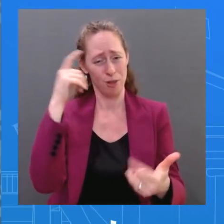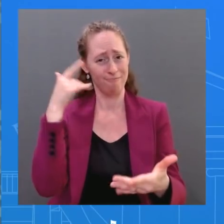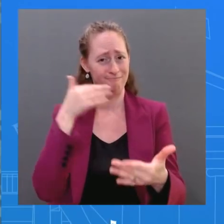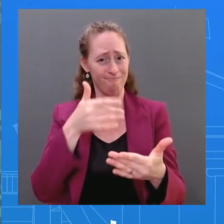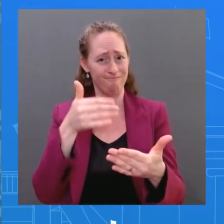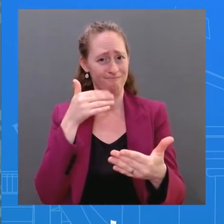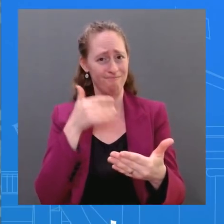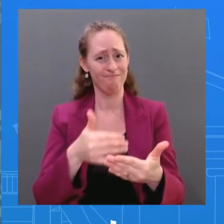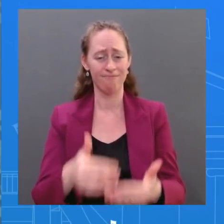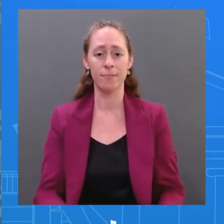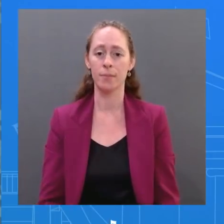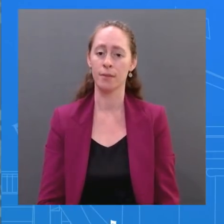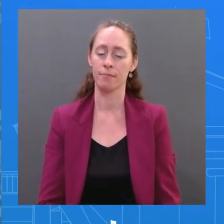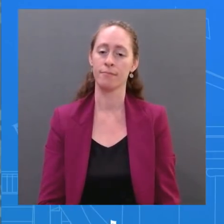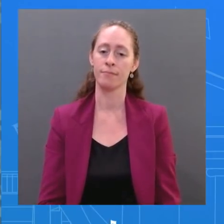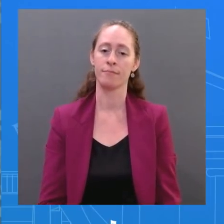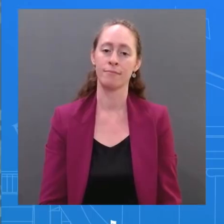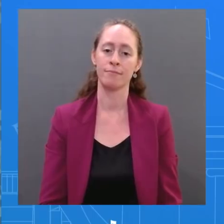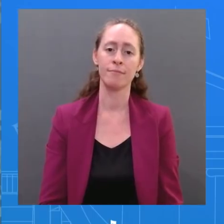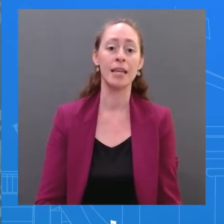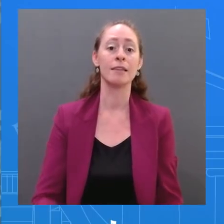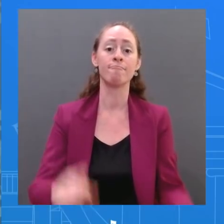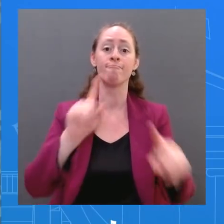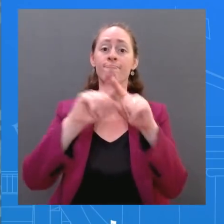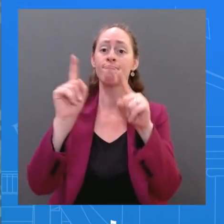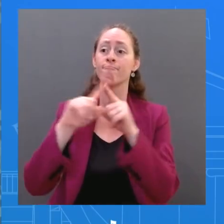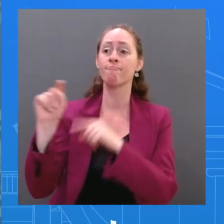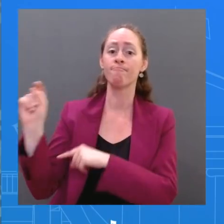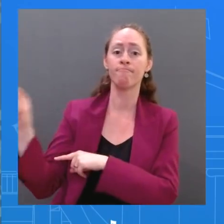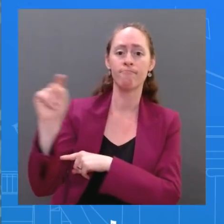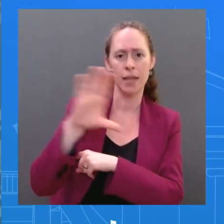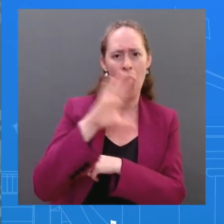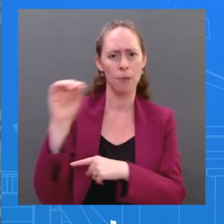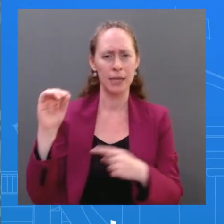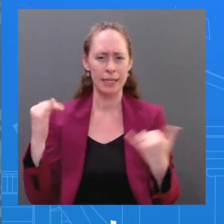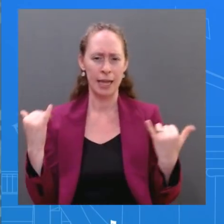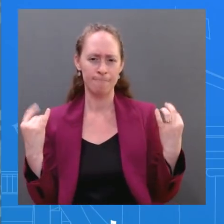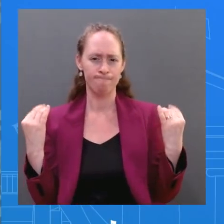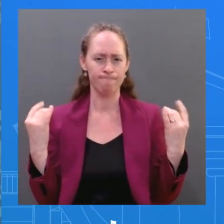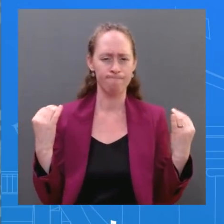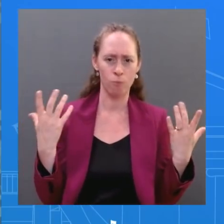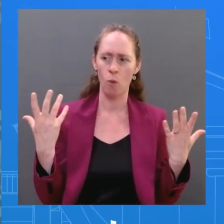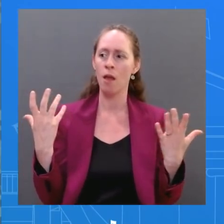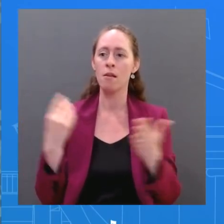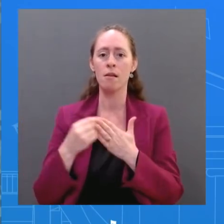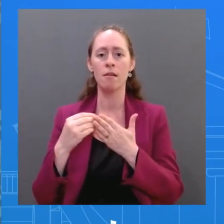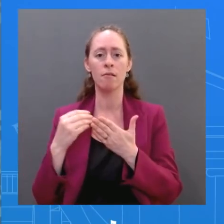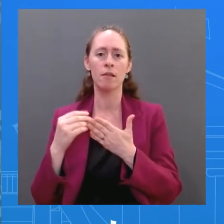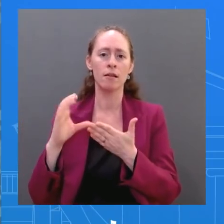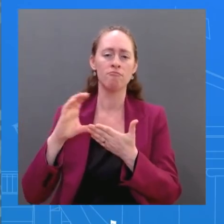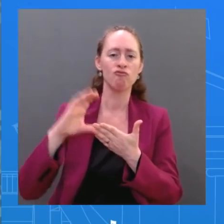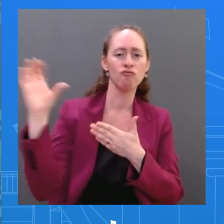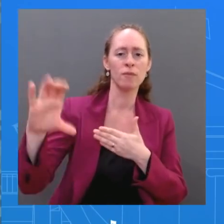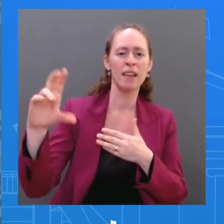on where to invest this year. So the time is now to act. That's why I said if it doesn't happen now, it won't.